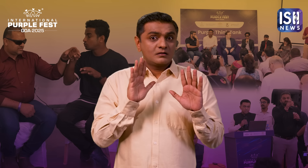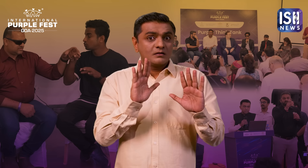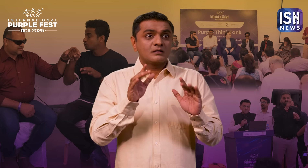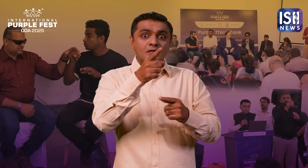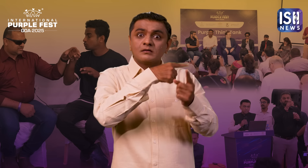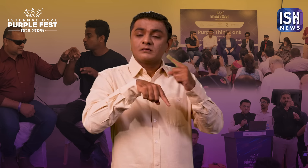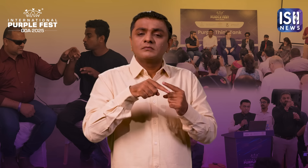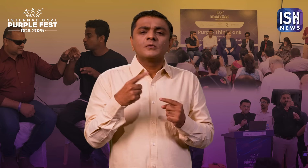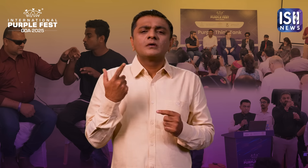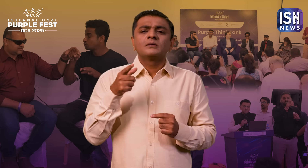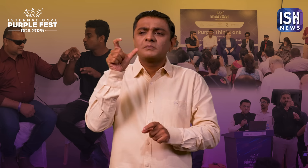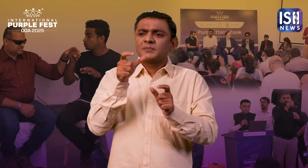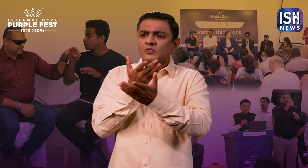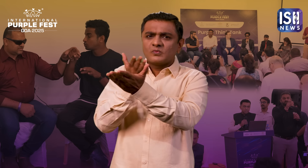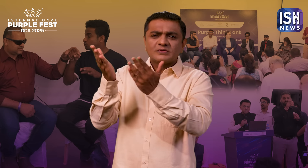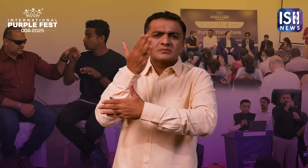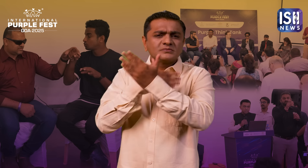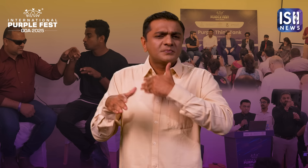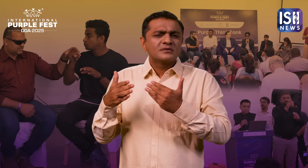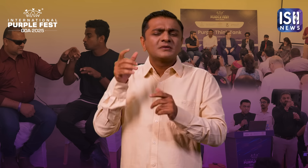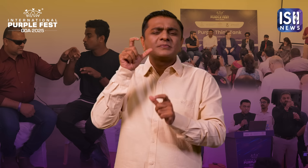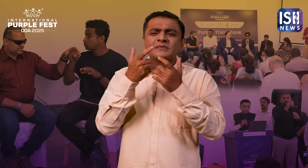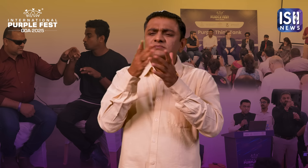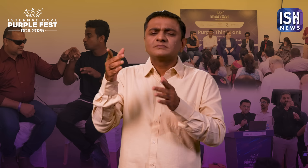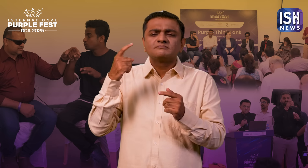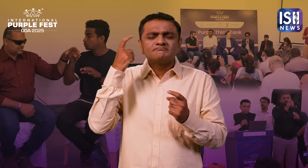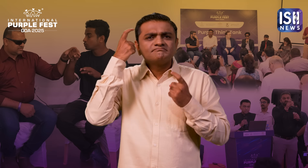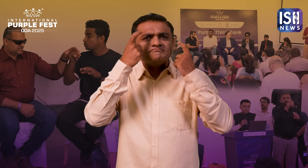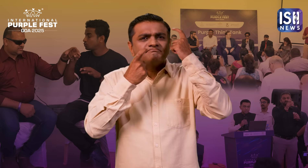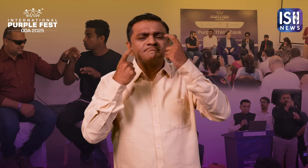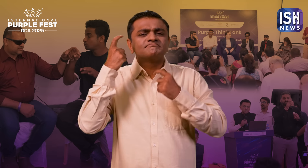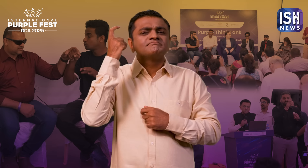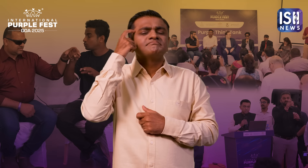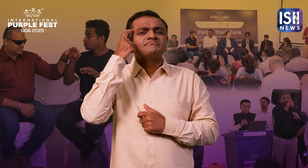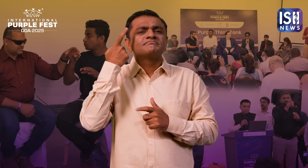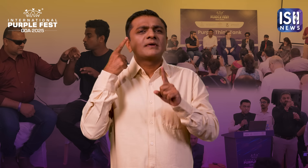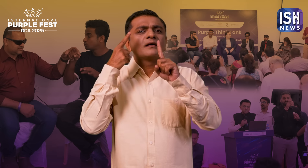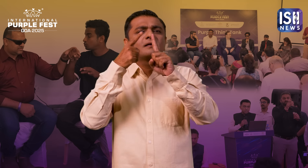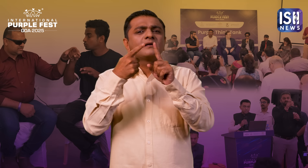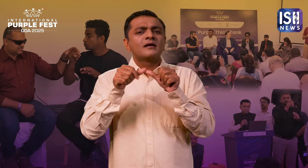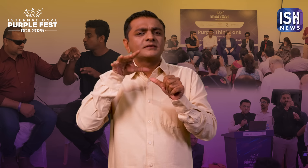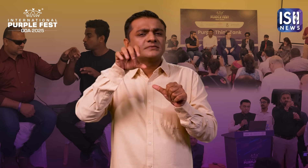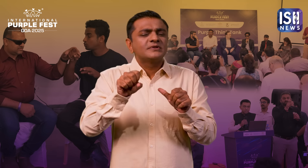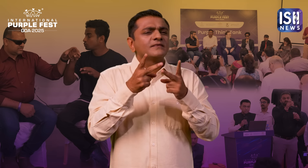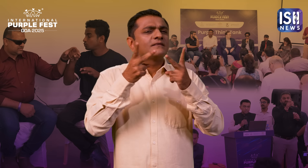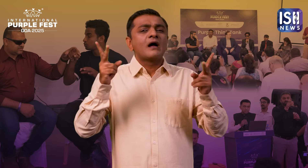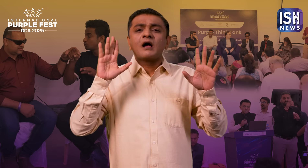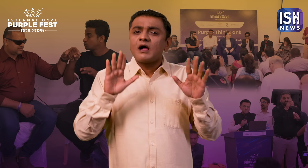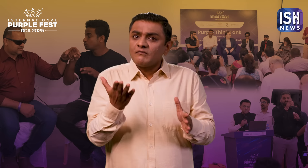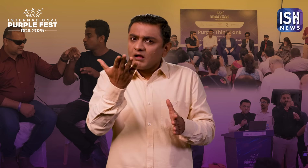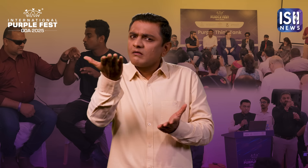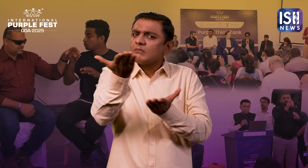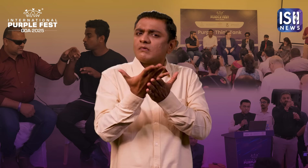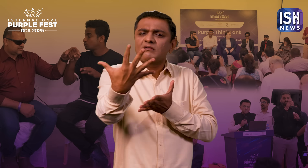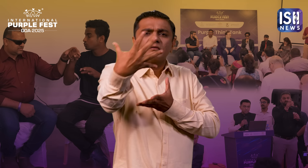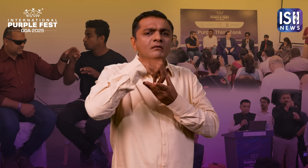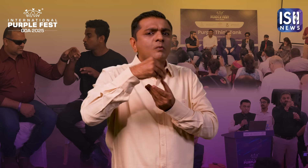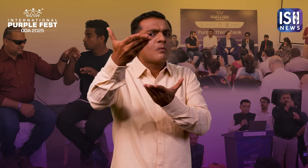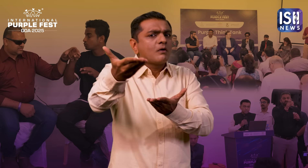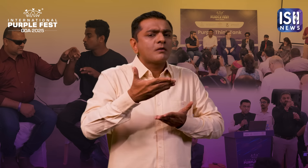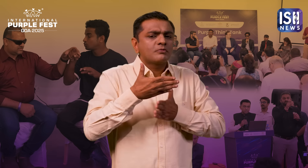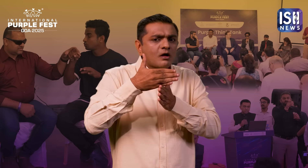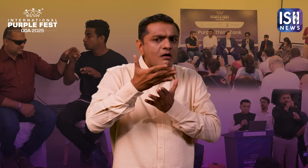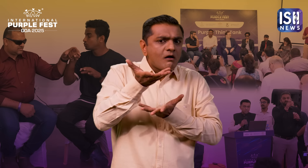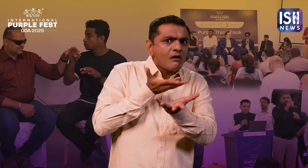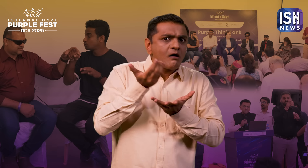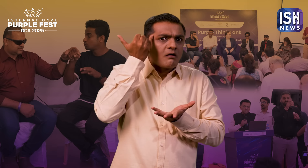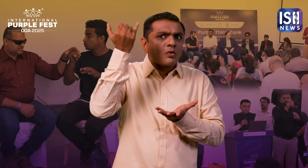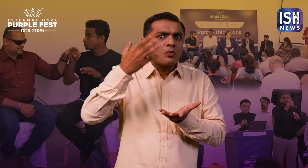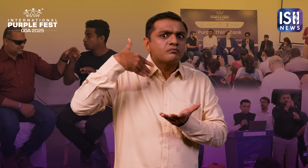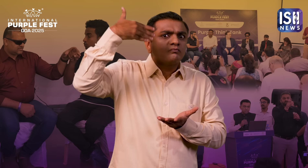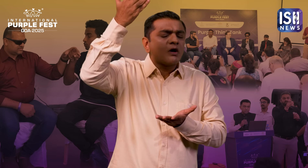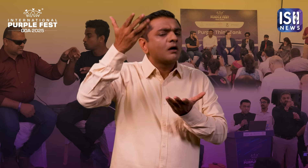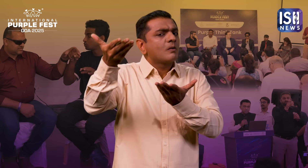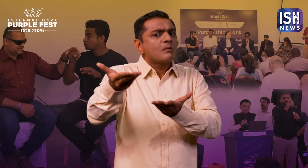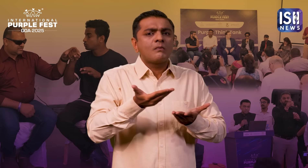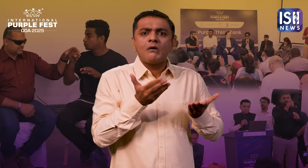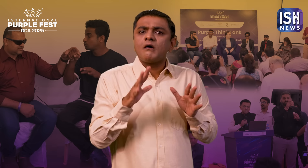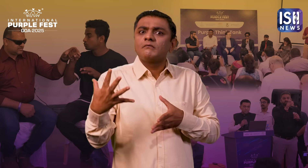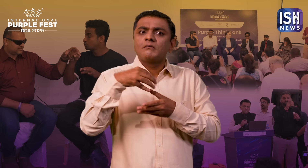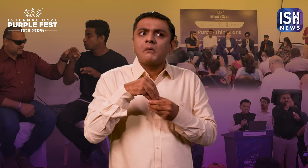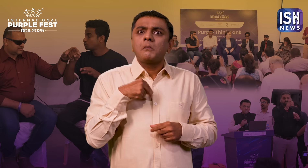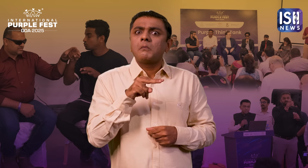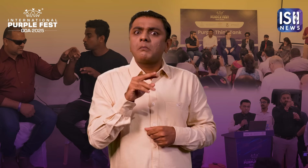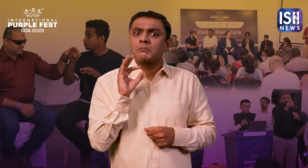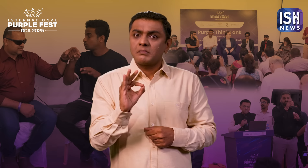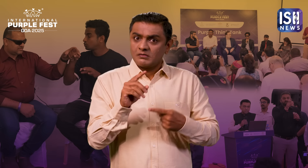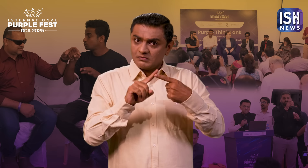It will have Purple Think Tank, where people will share ideas about disability and inclusion. Amazing!